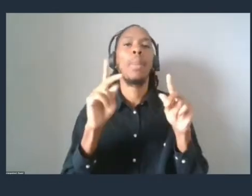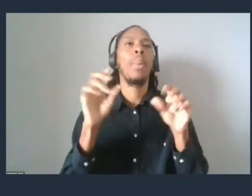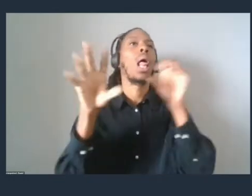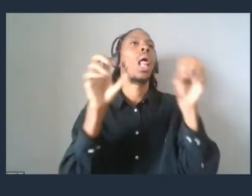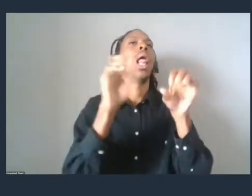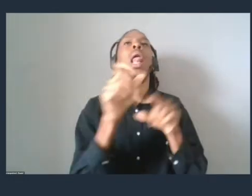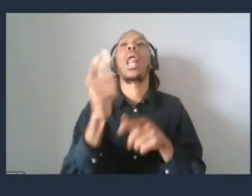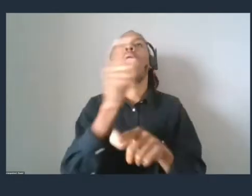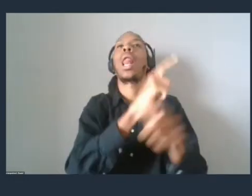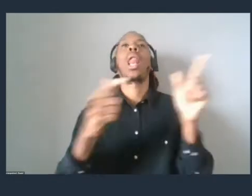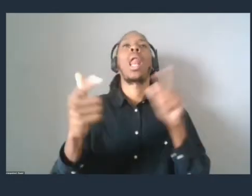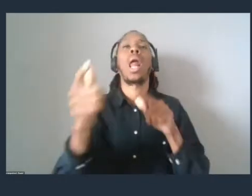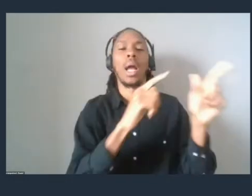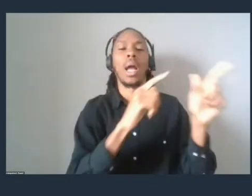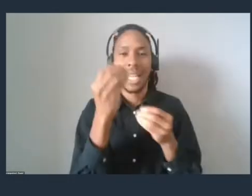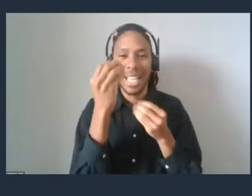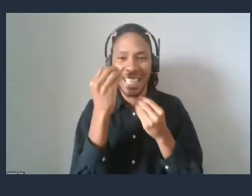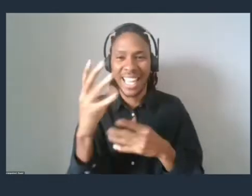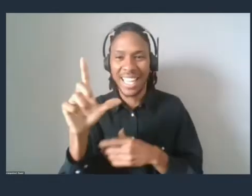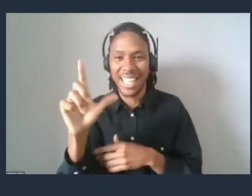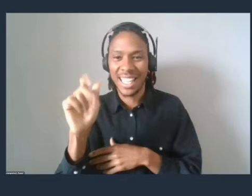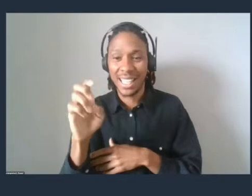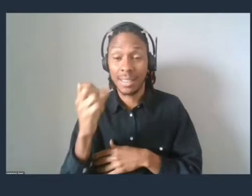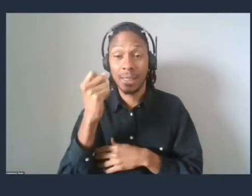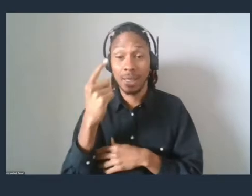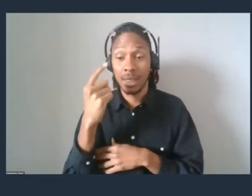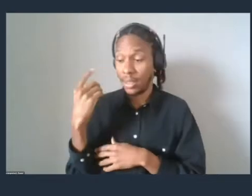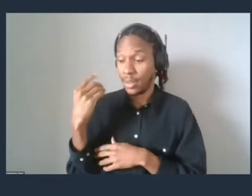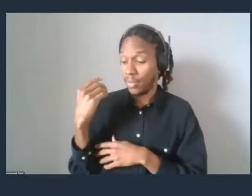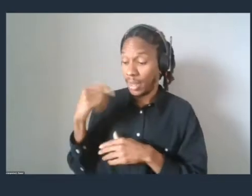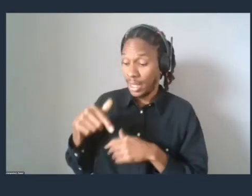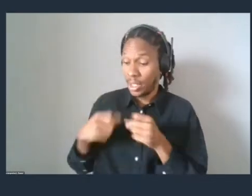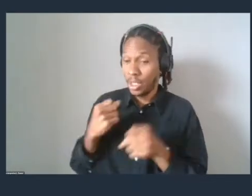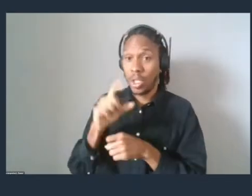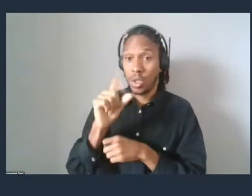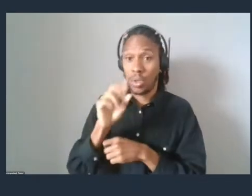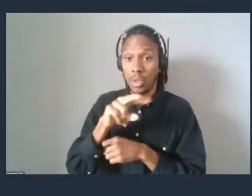And in fact, in the year 2022, modern use cases in S3,